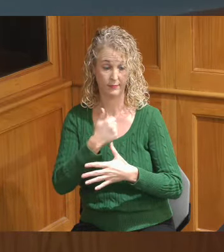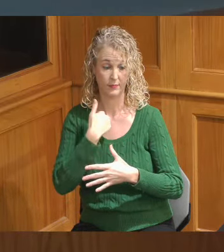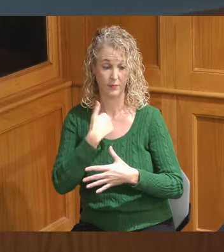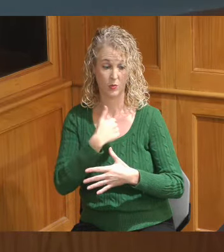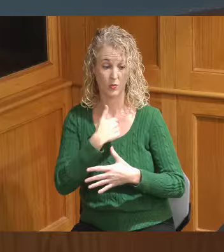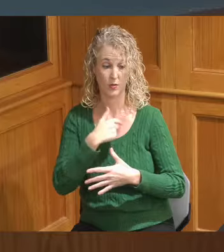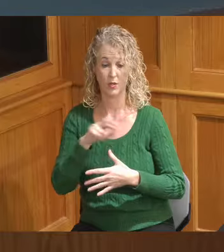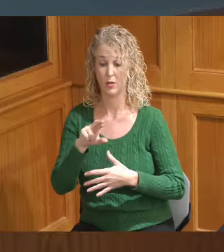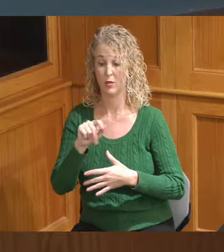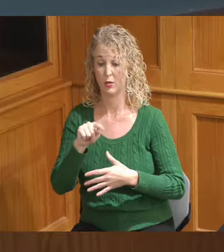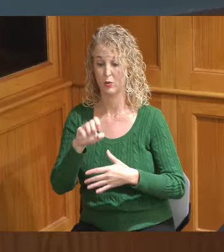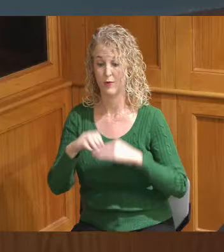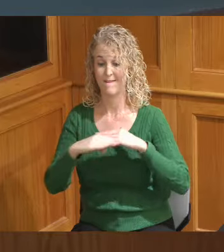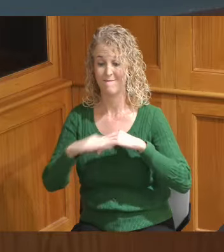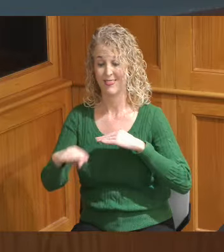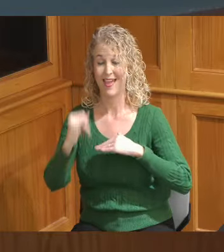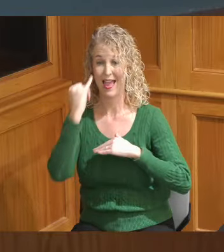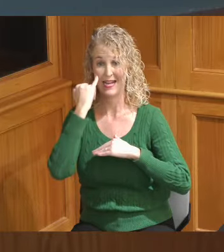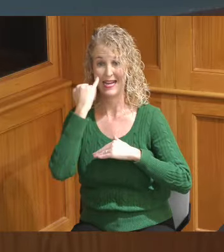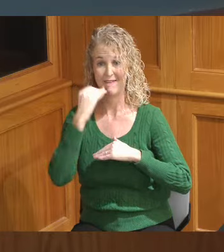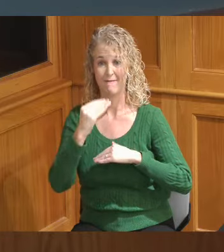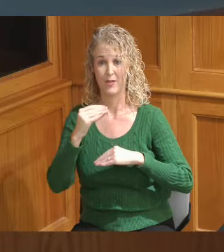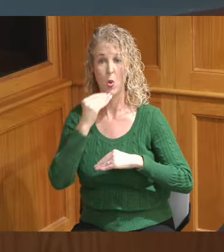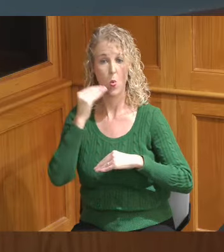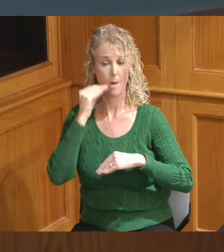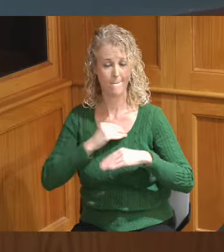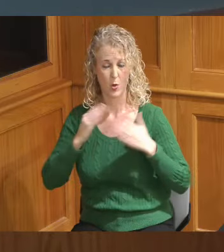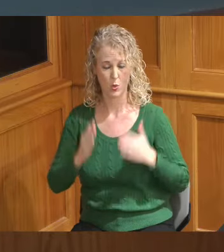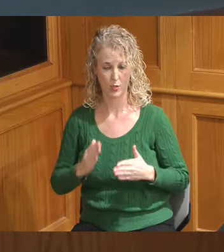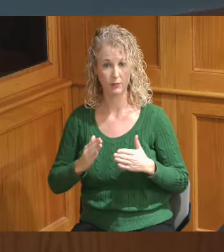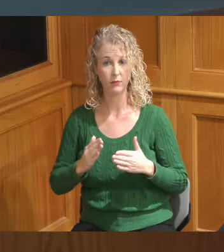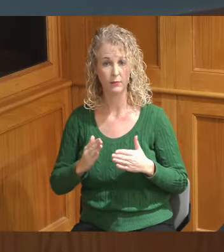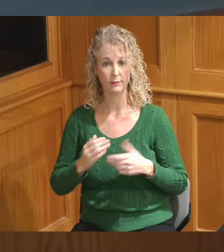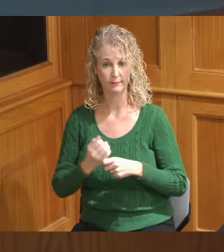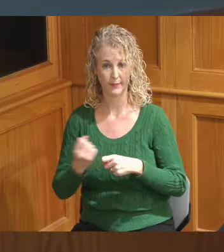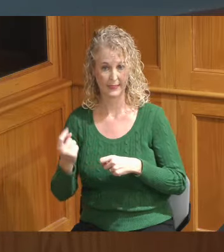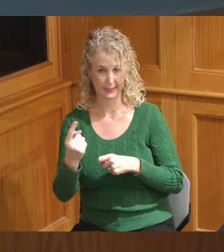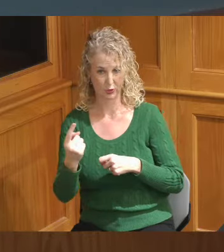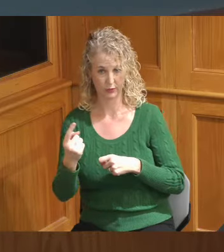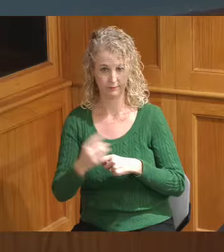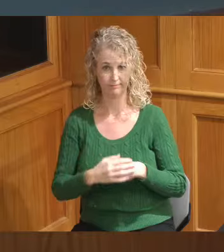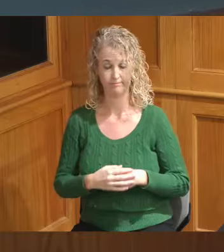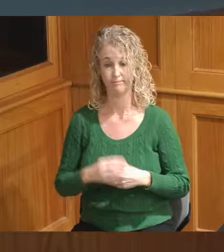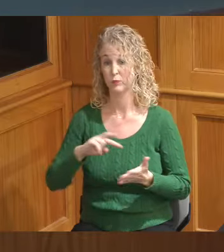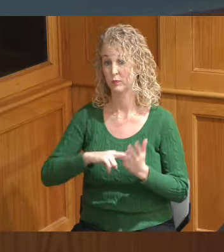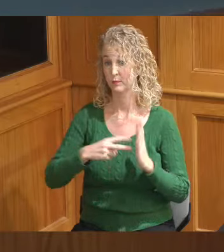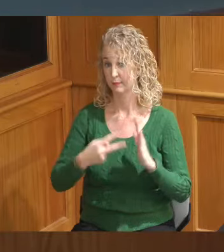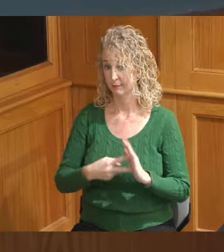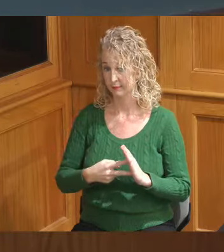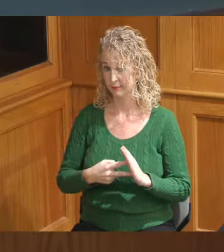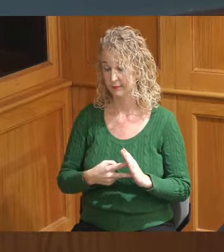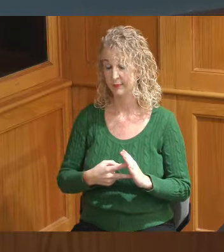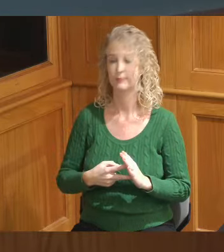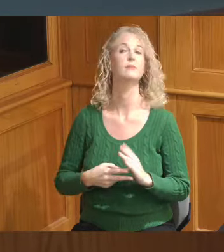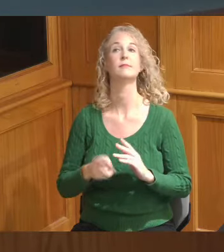flat for residential property owners in the coming year. there is a shift in how we charge